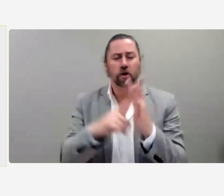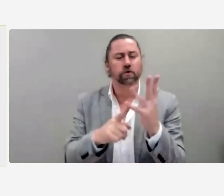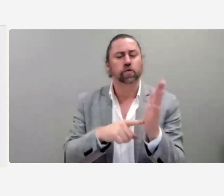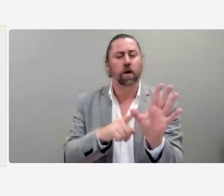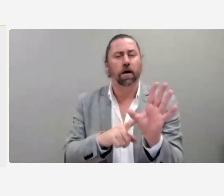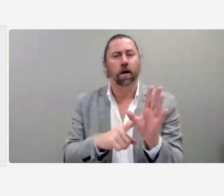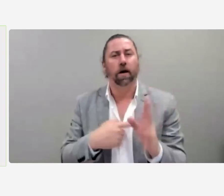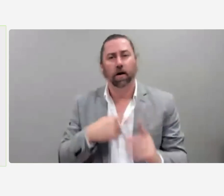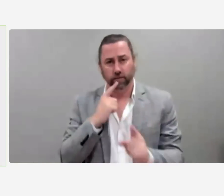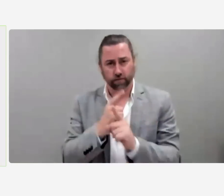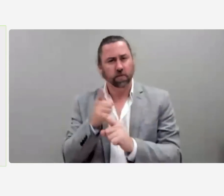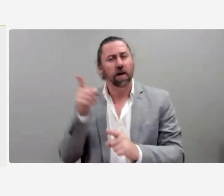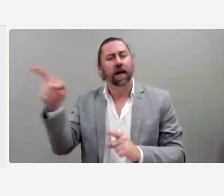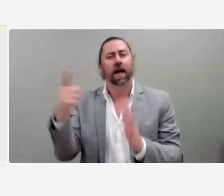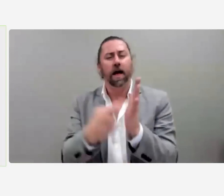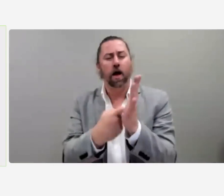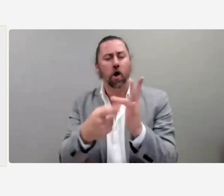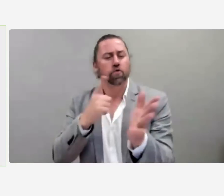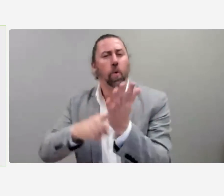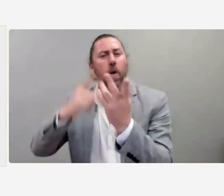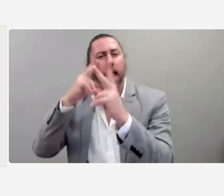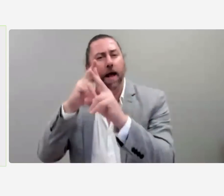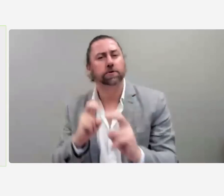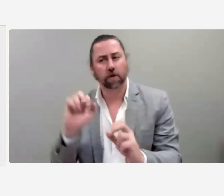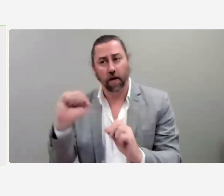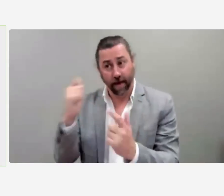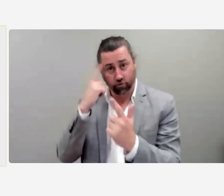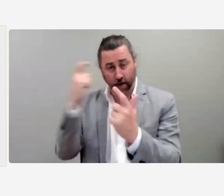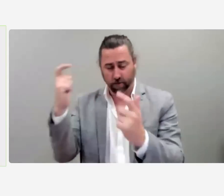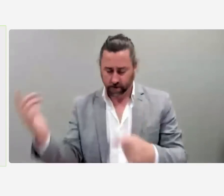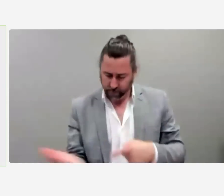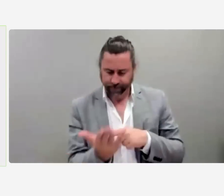the Royal Commission's recommendation of delivering a reformed and improved In-Home Aged Care